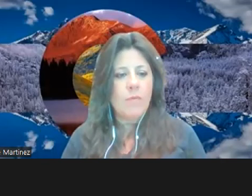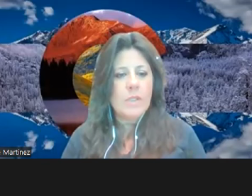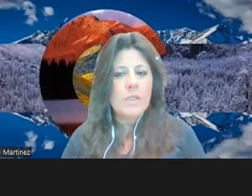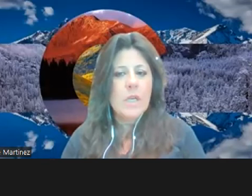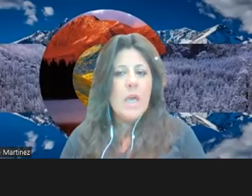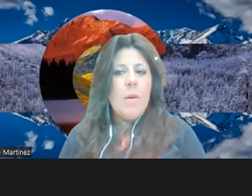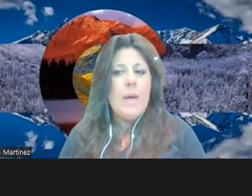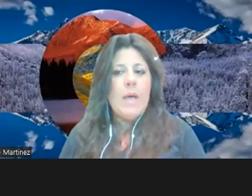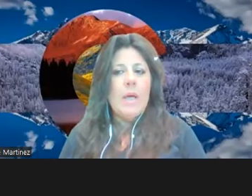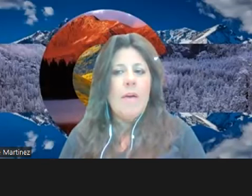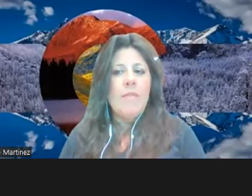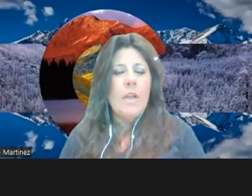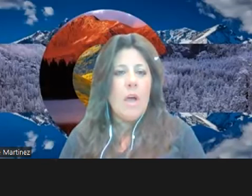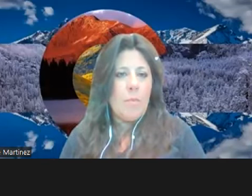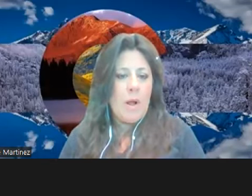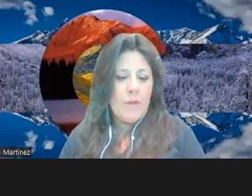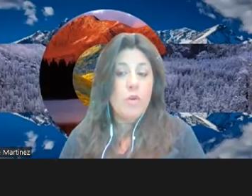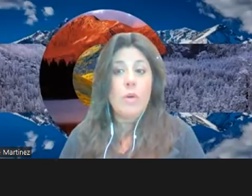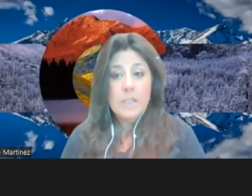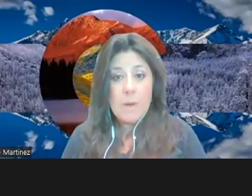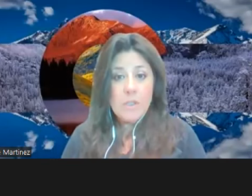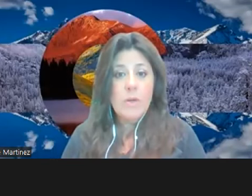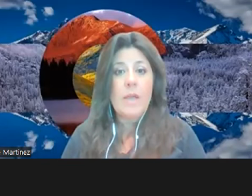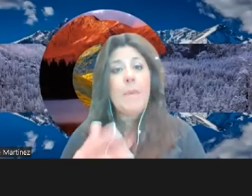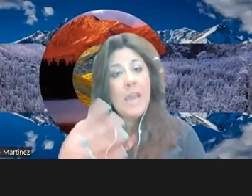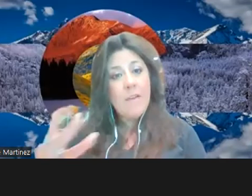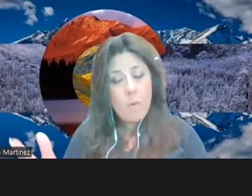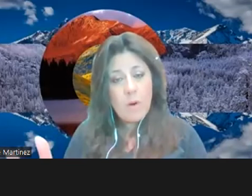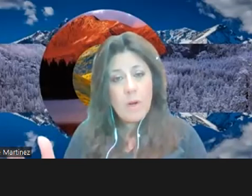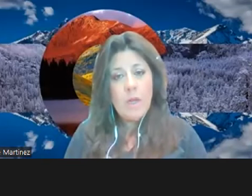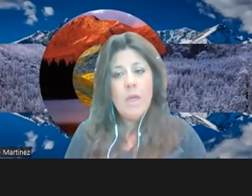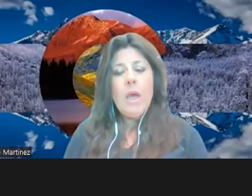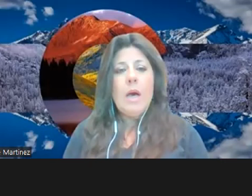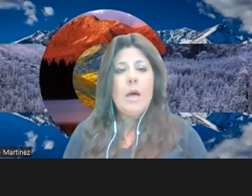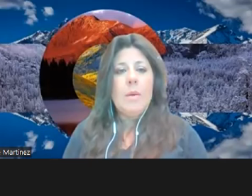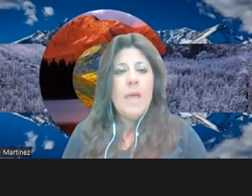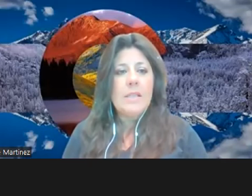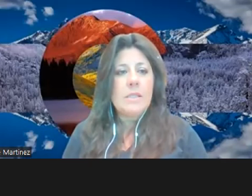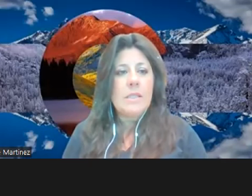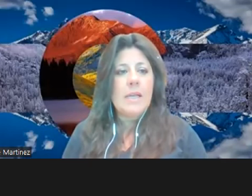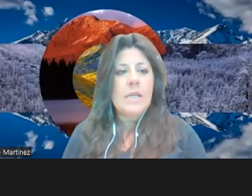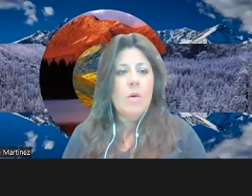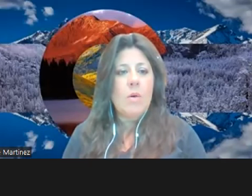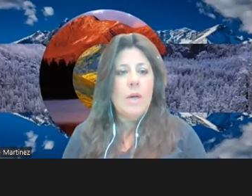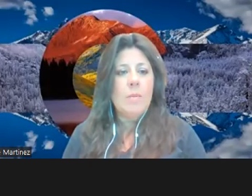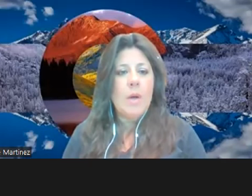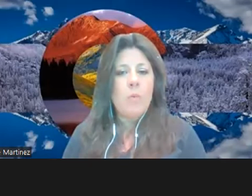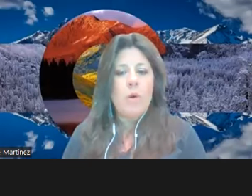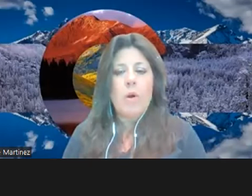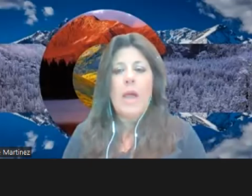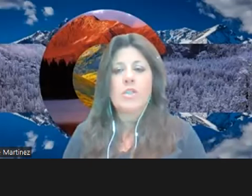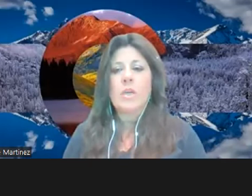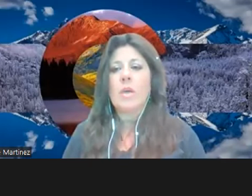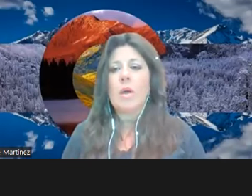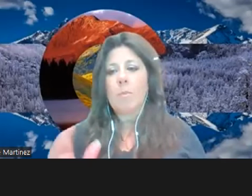conferences, and having a nonprofit that can sponsor and pay for it, that is how we are